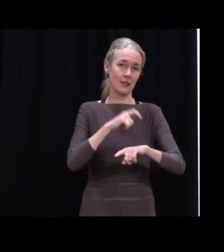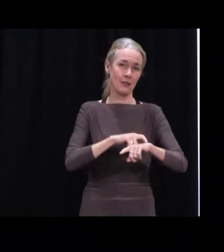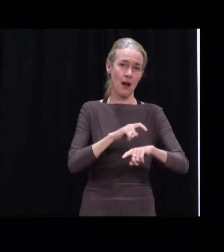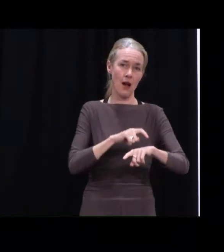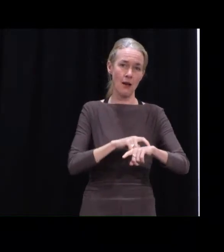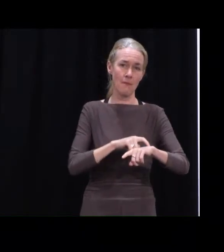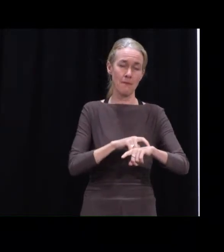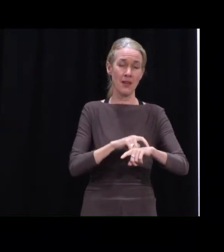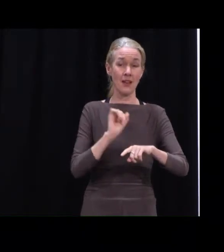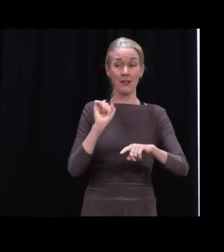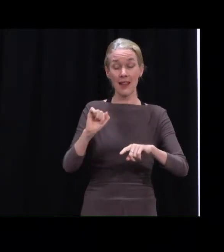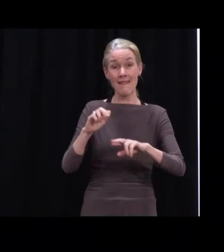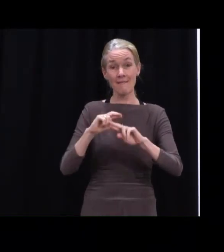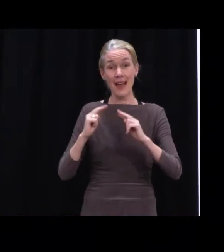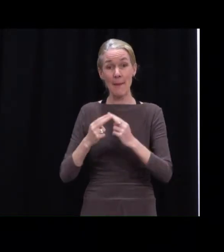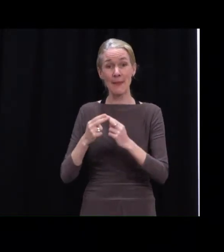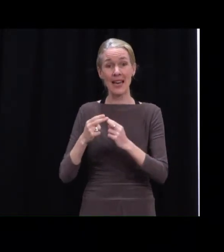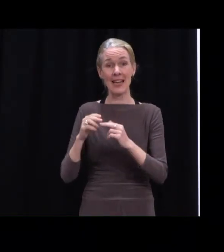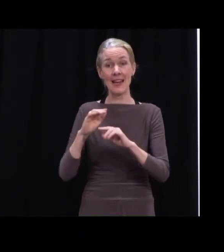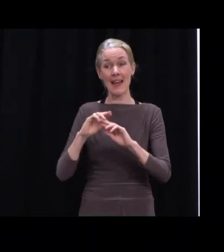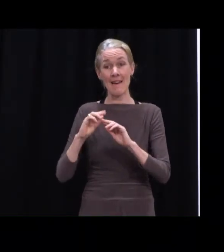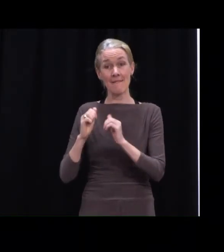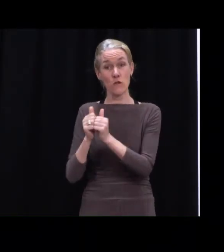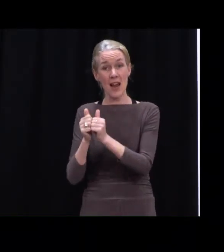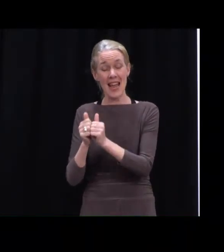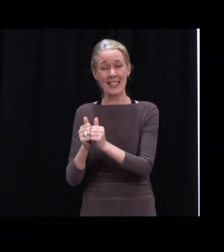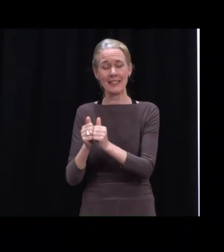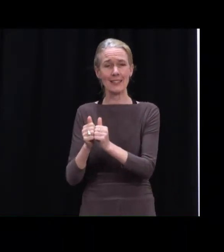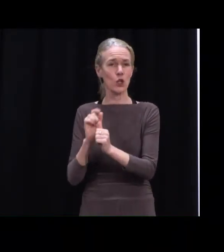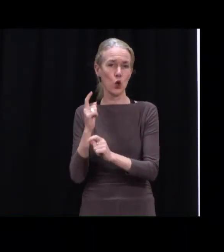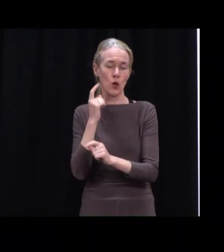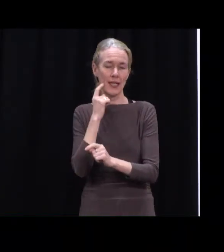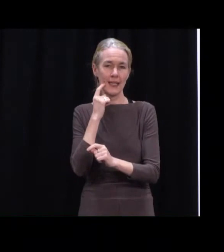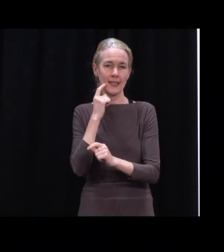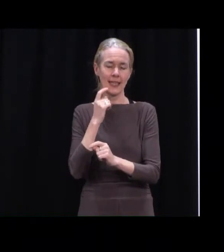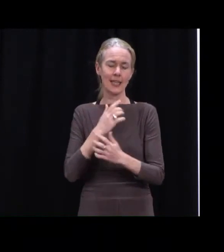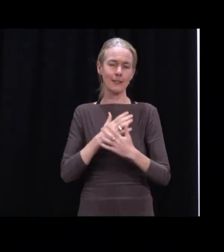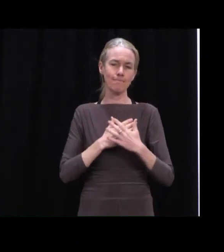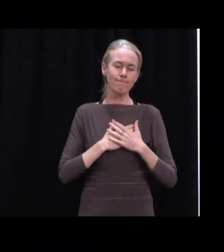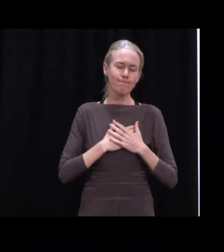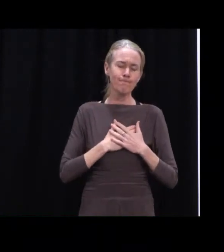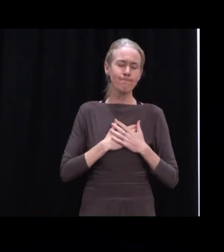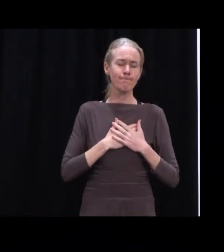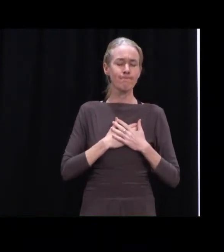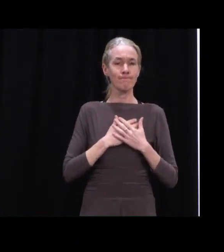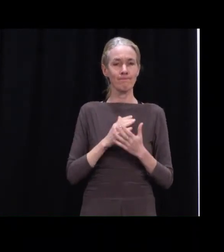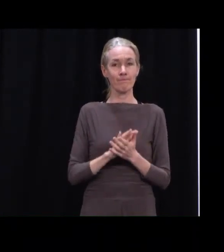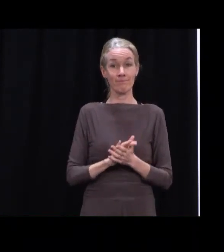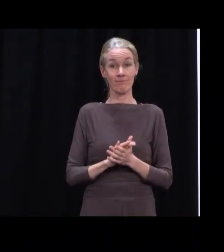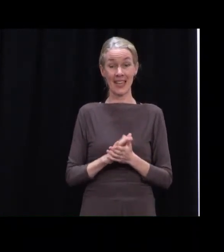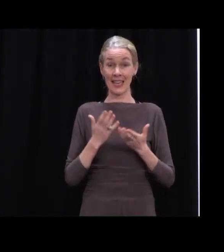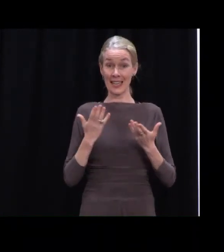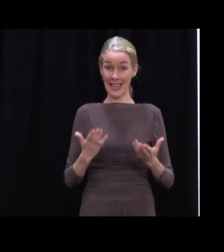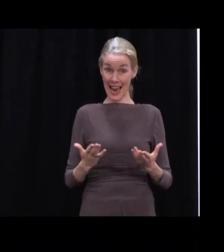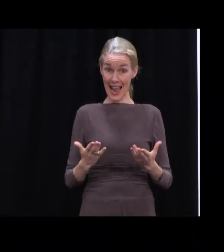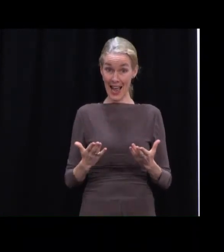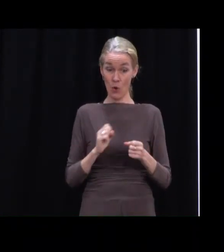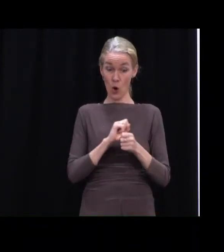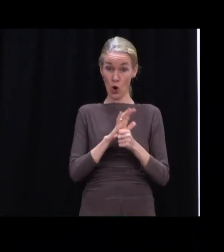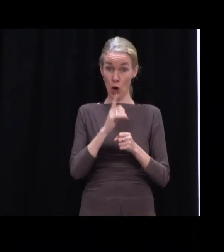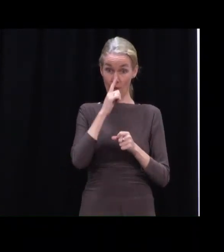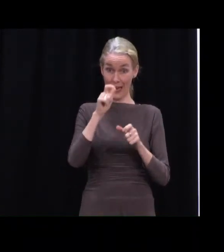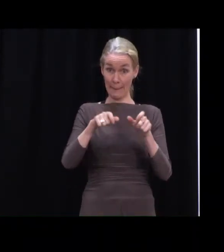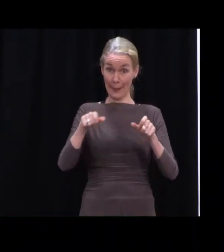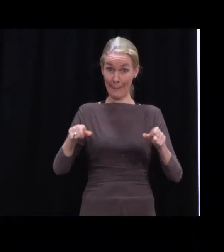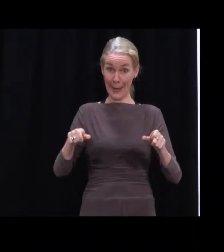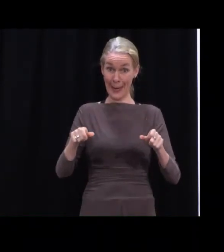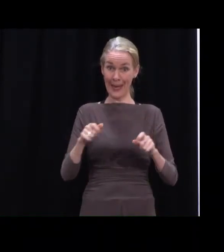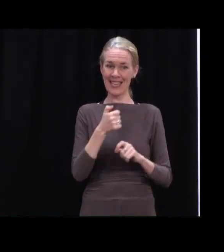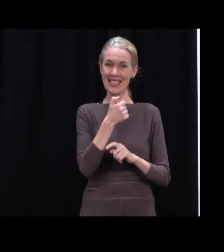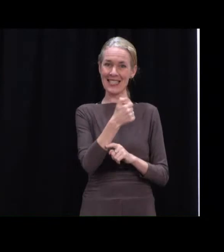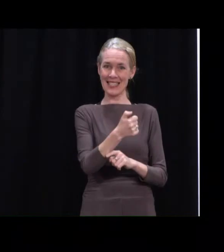These hospitalisations have an